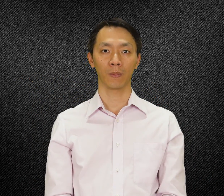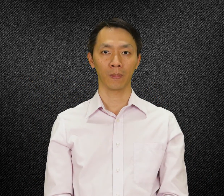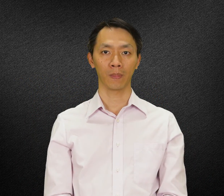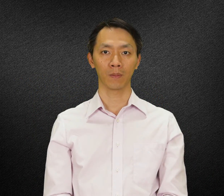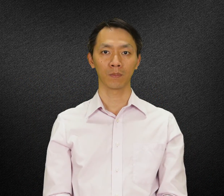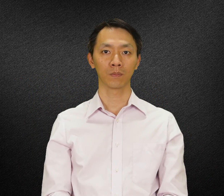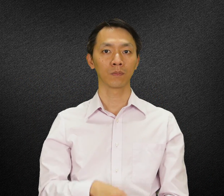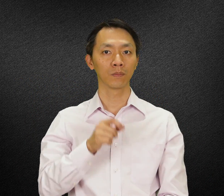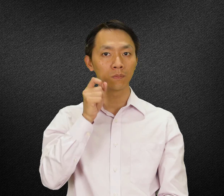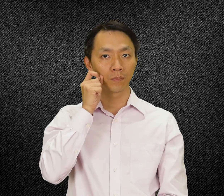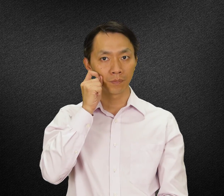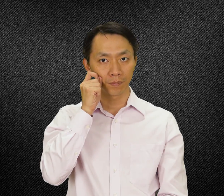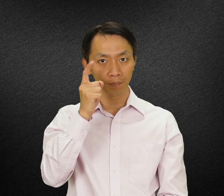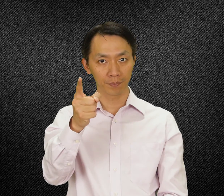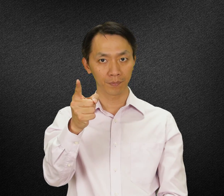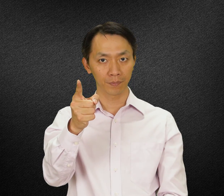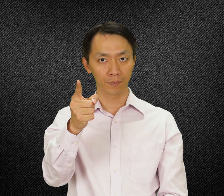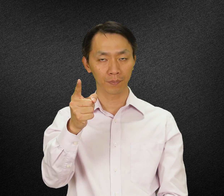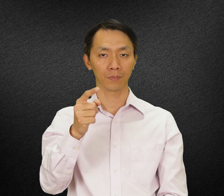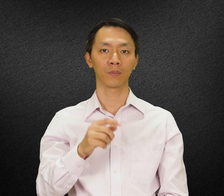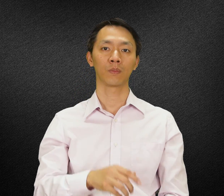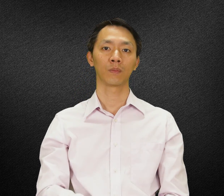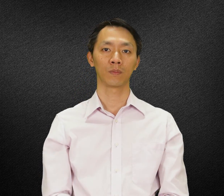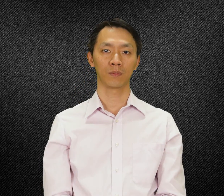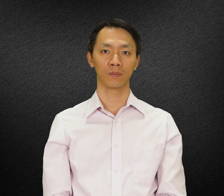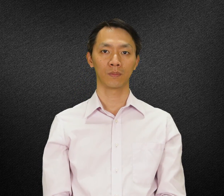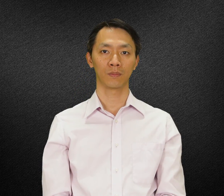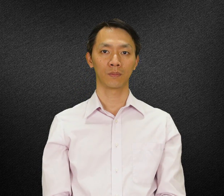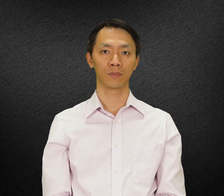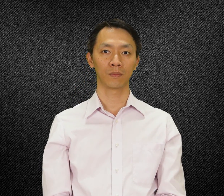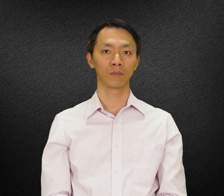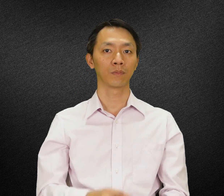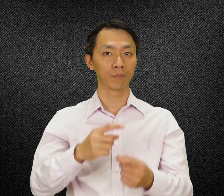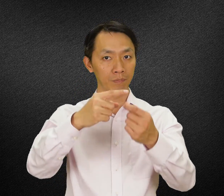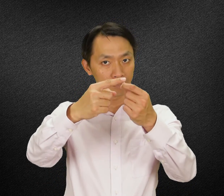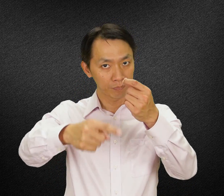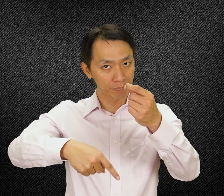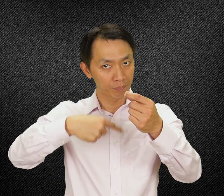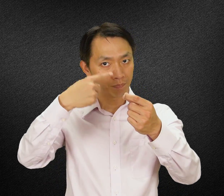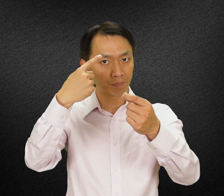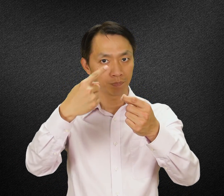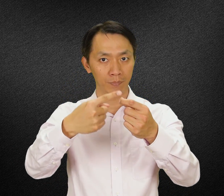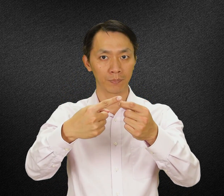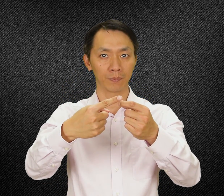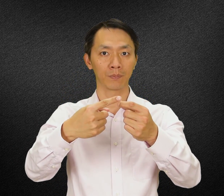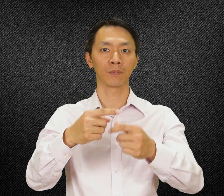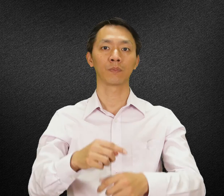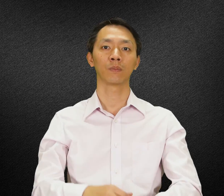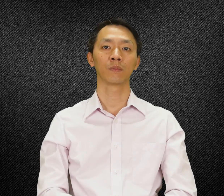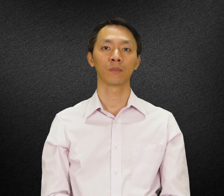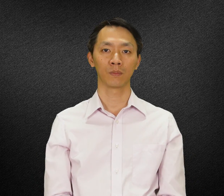one month one year